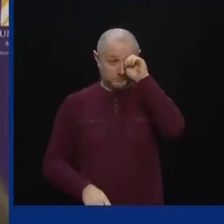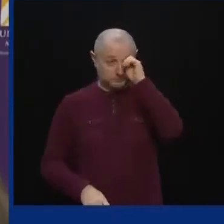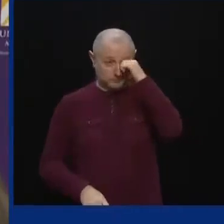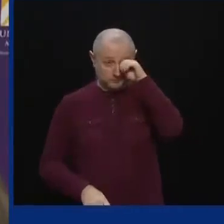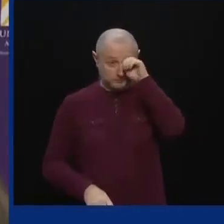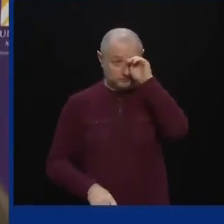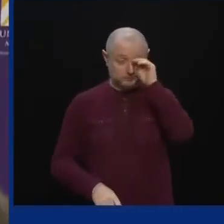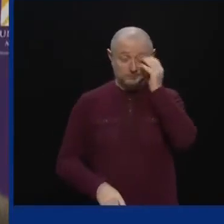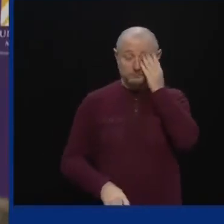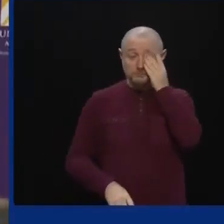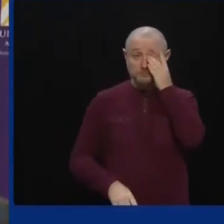OUR GOVERNOR, GOVERNOR KATHY HOCHUL.